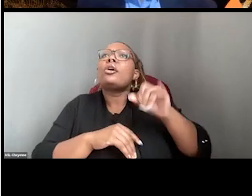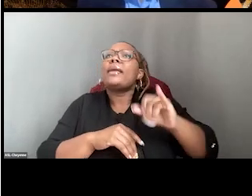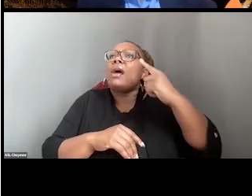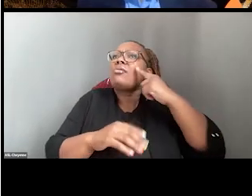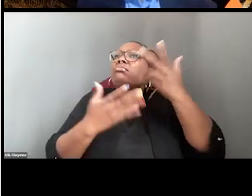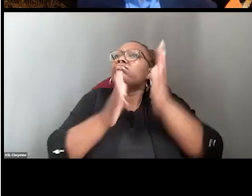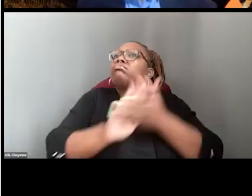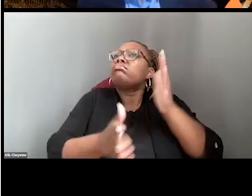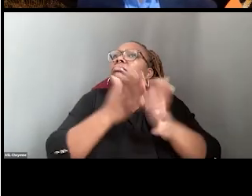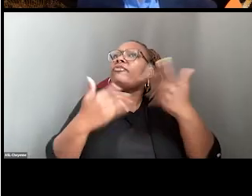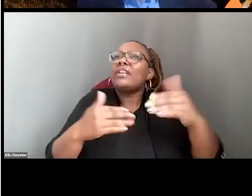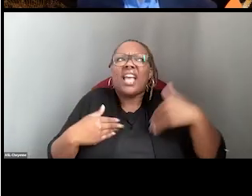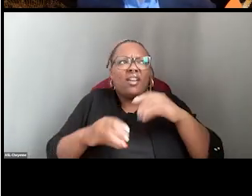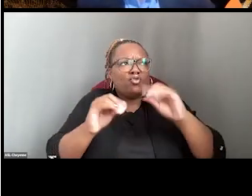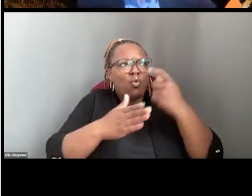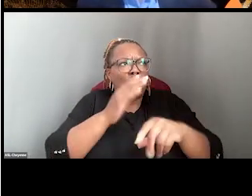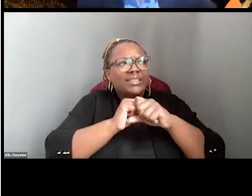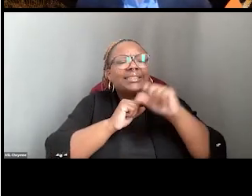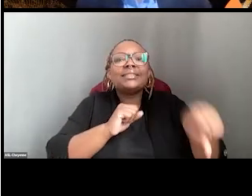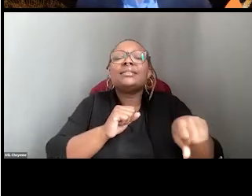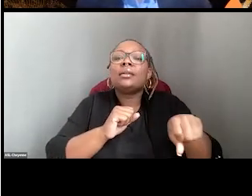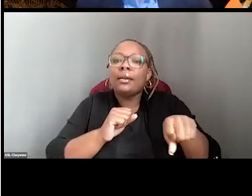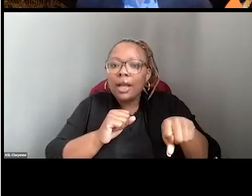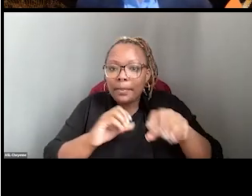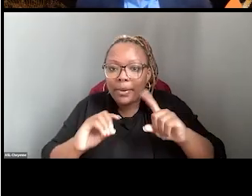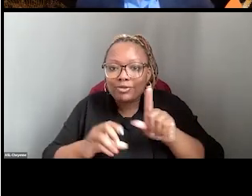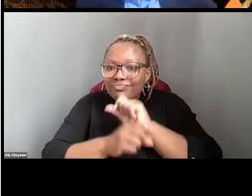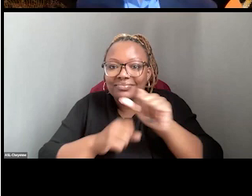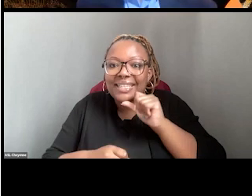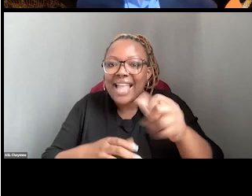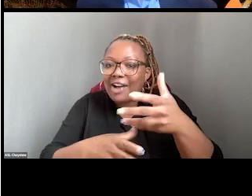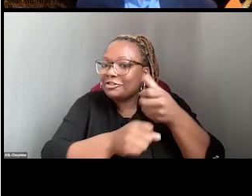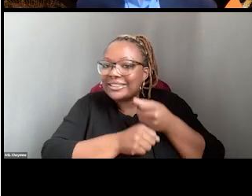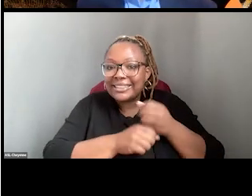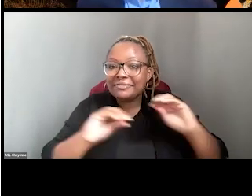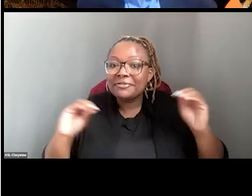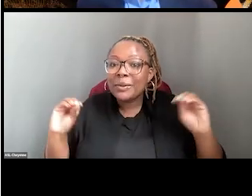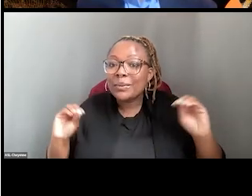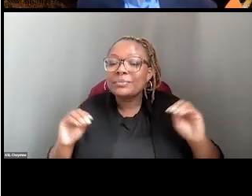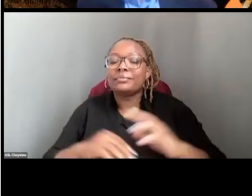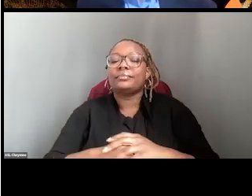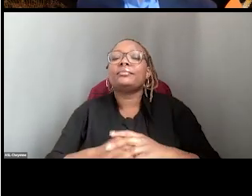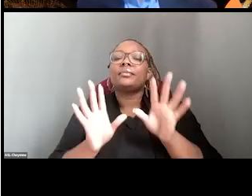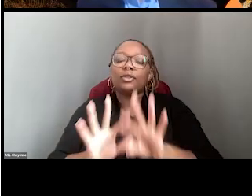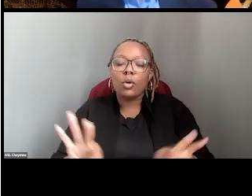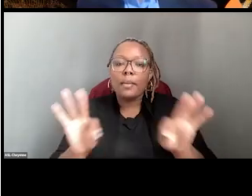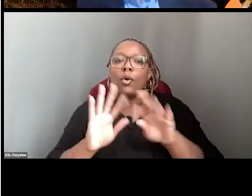where in fact they've not actually received that no-cost extension. So again, if you're requesting that no-cost extension,